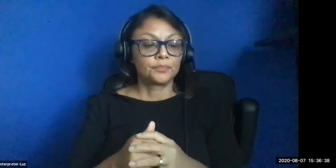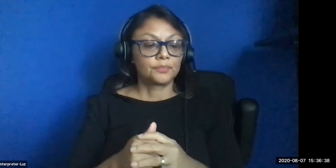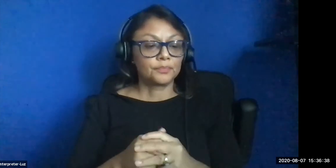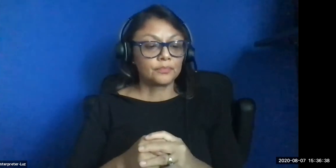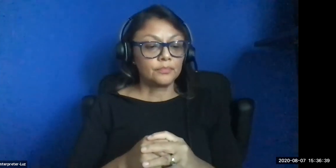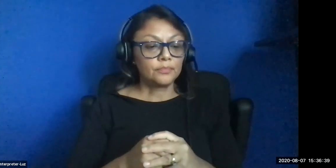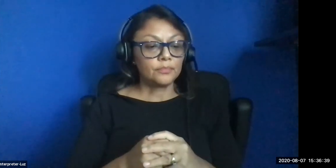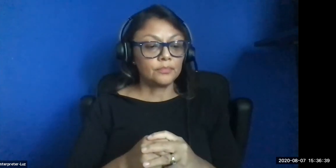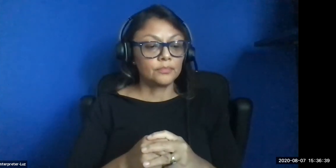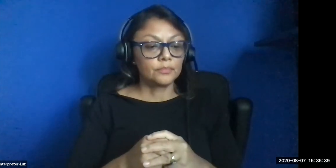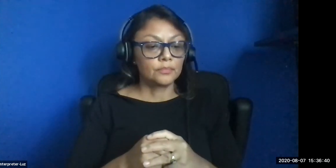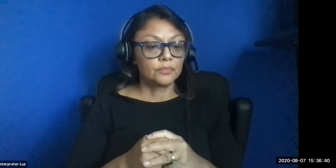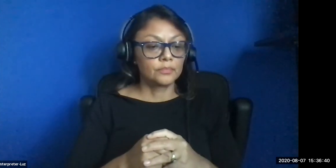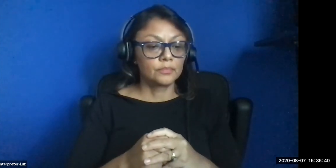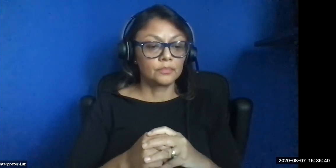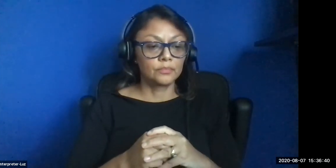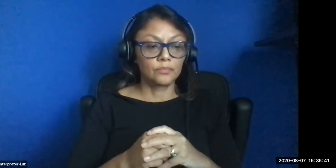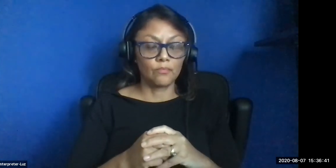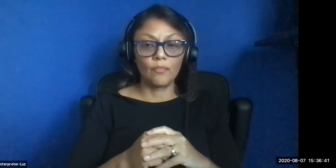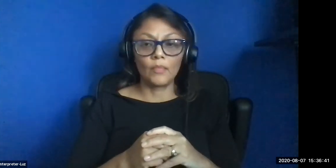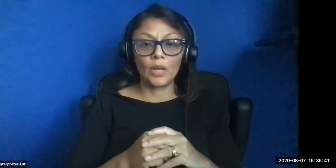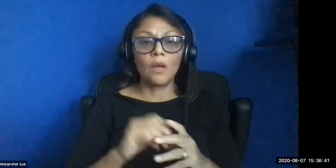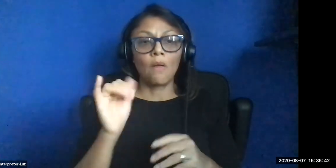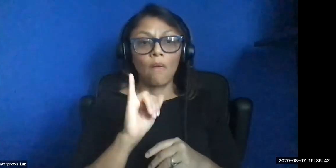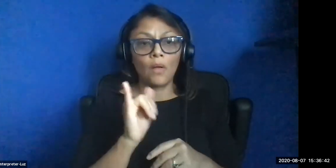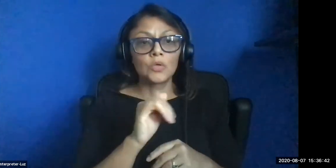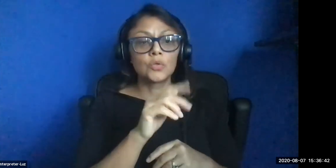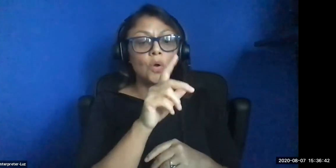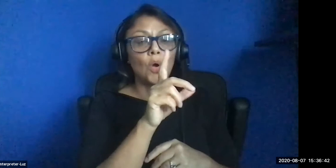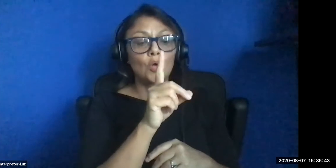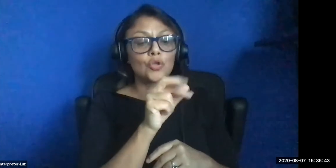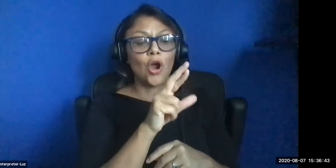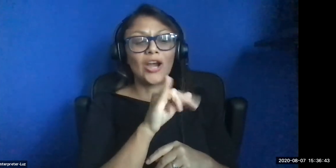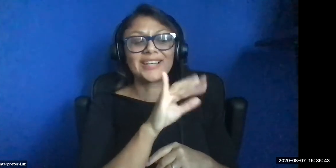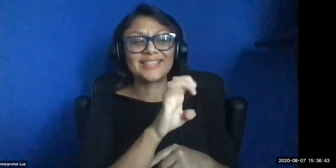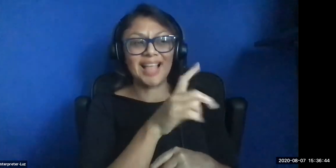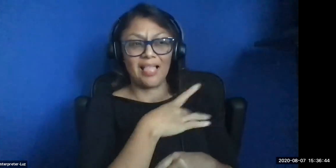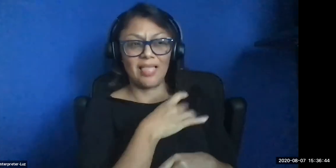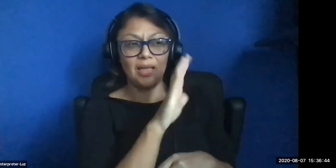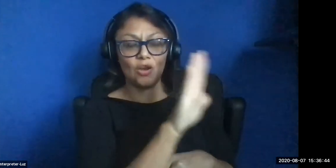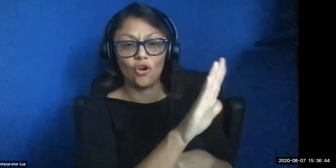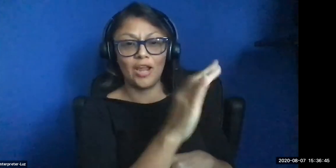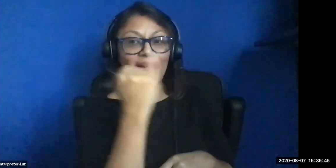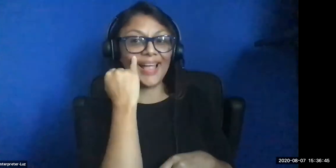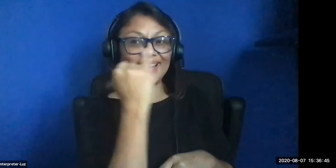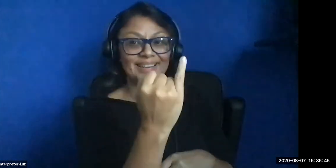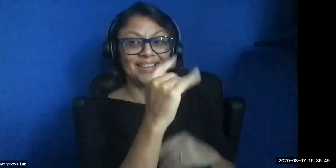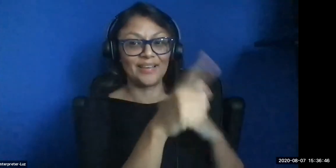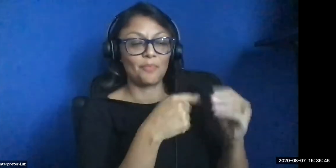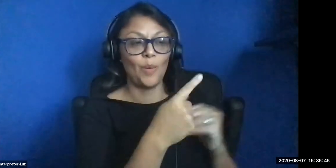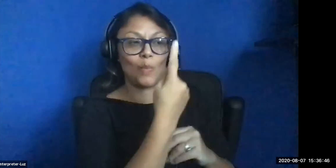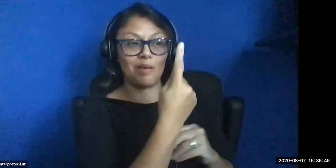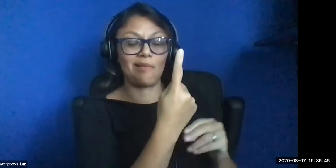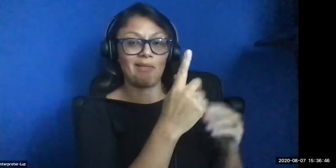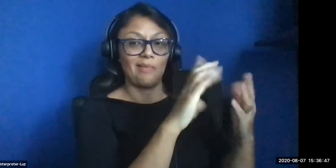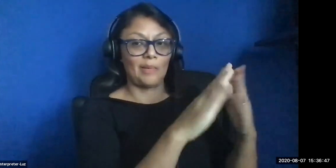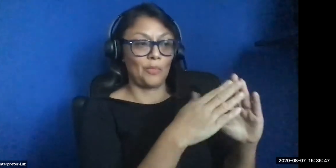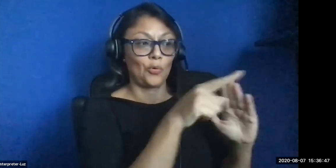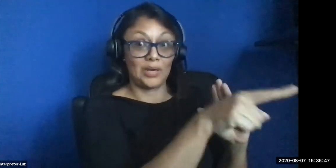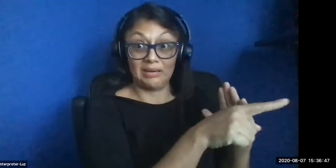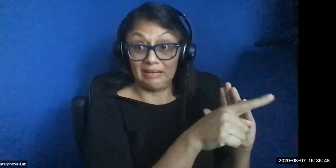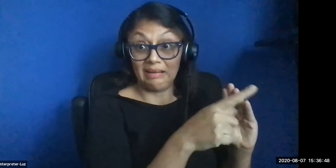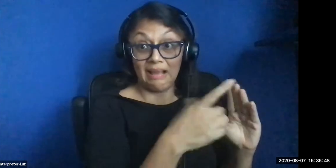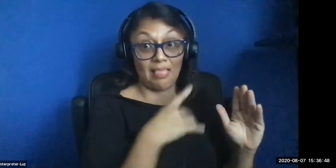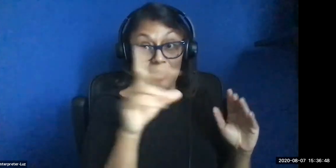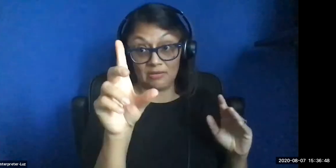Karen Crocket: And I also wanted to throw in. I loved Darcy's idea because one of the at risk communities that I work with the most is deaf students on campus and